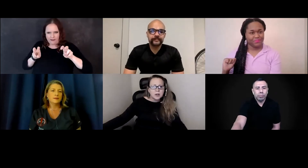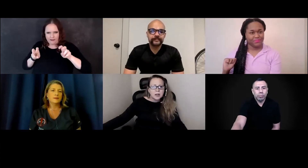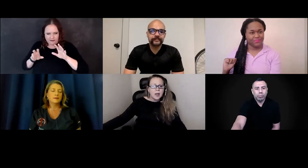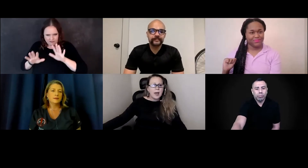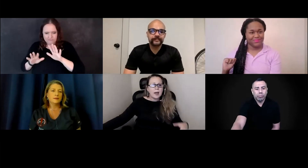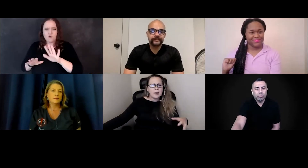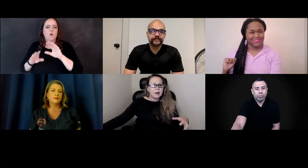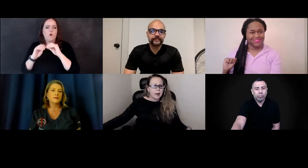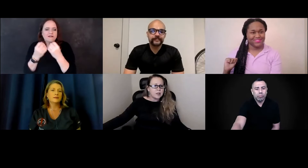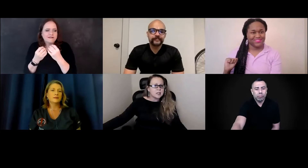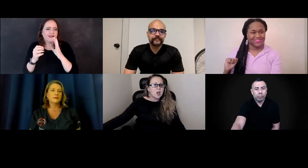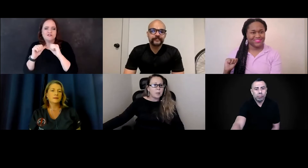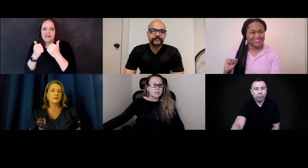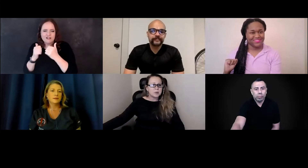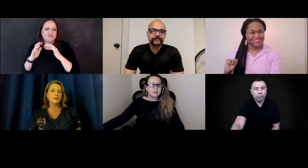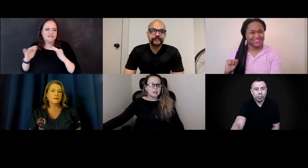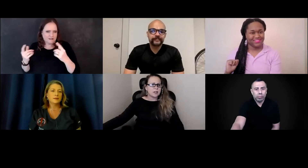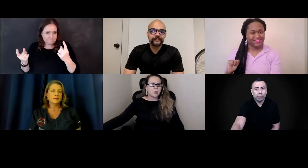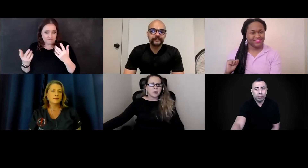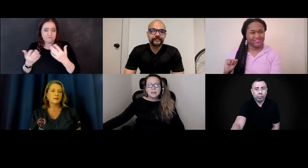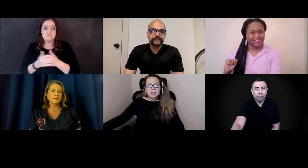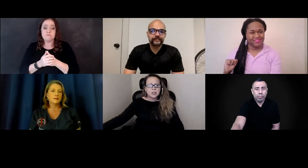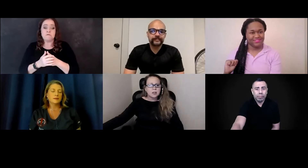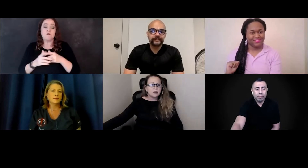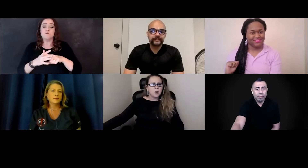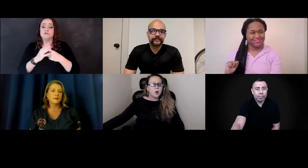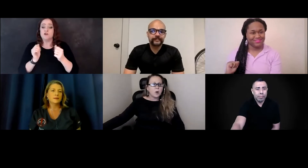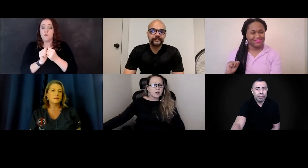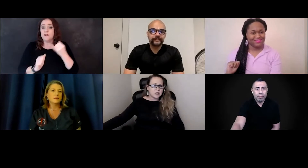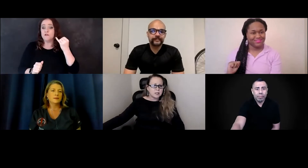interpreting and this topic specifically, your organization, or your agency.